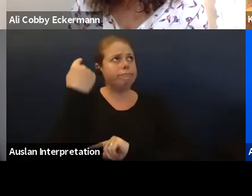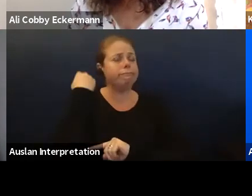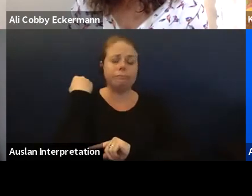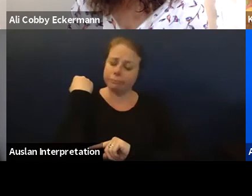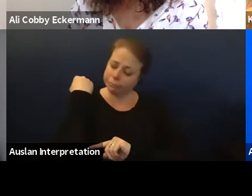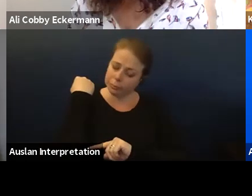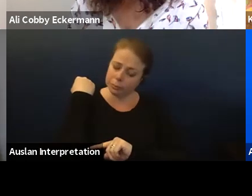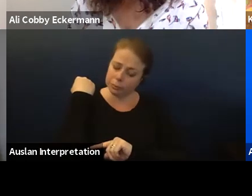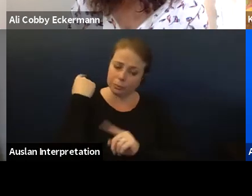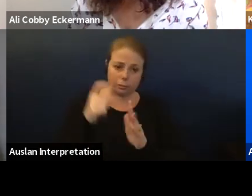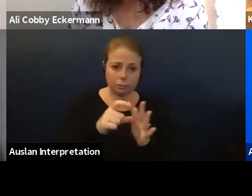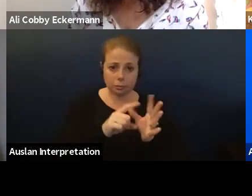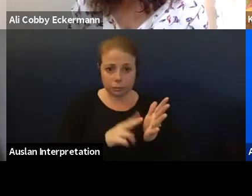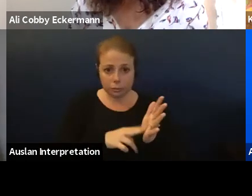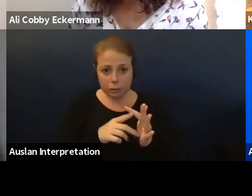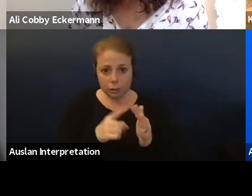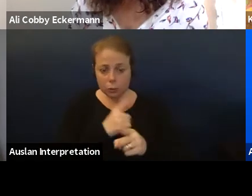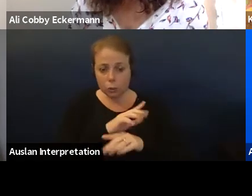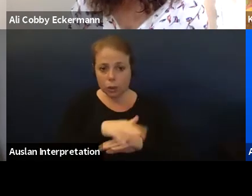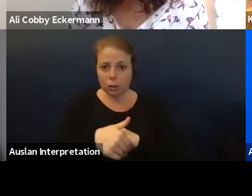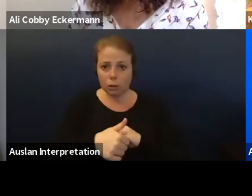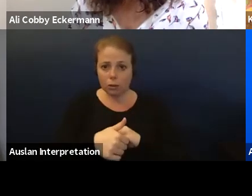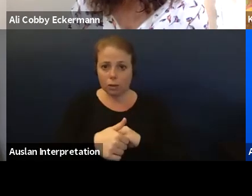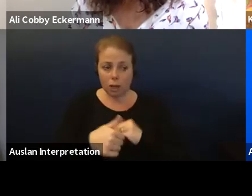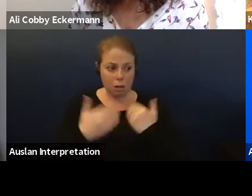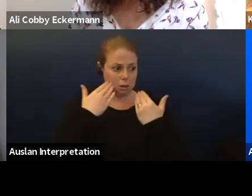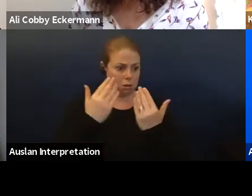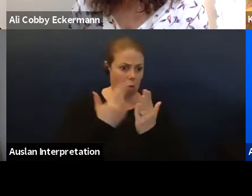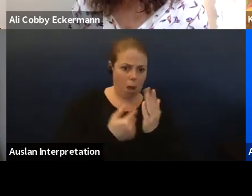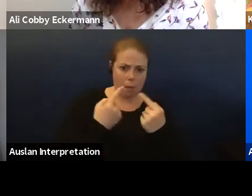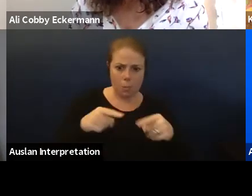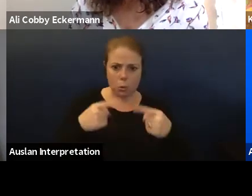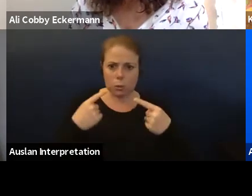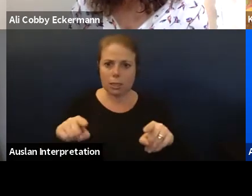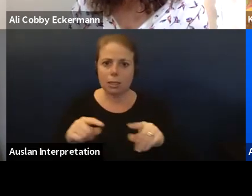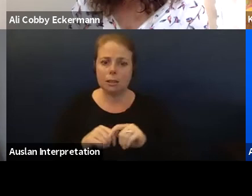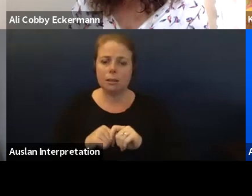confident, I don't know how to do art music, you know, the difference of the way contemporary music